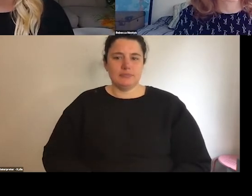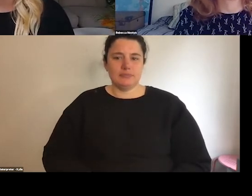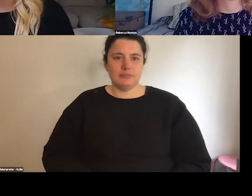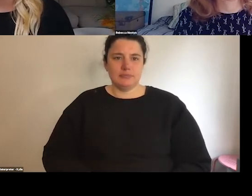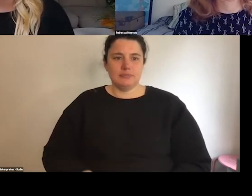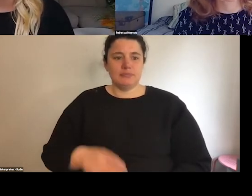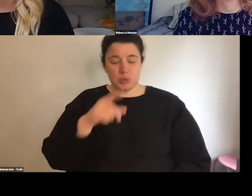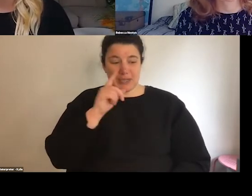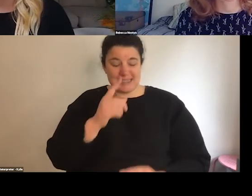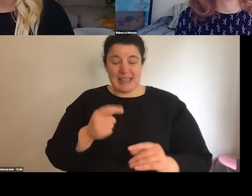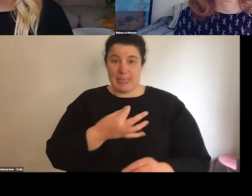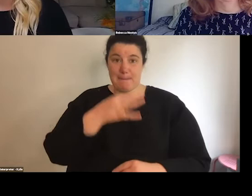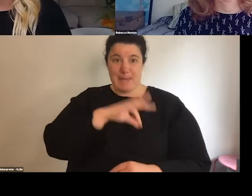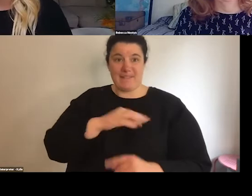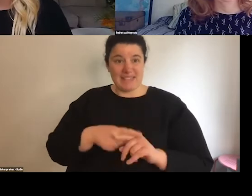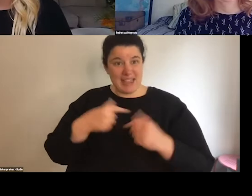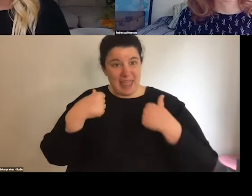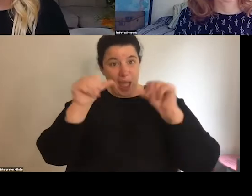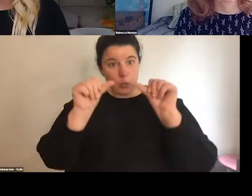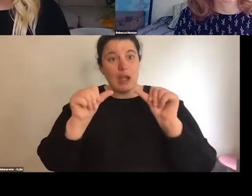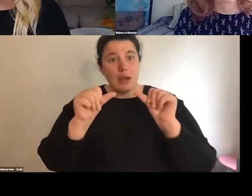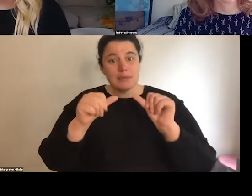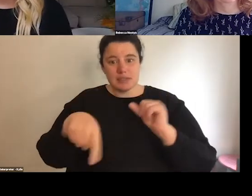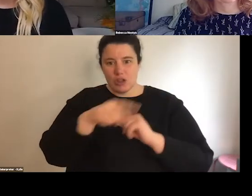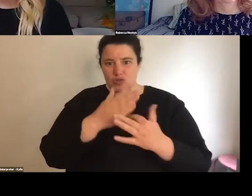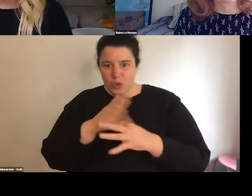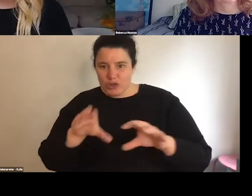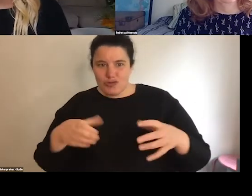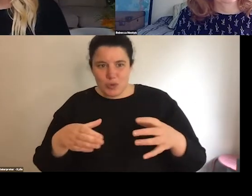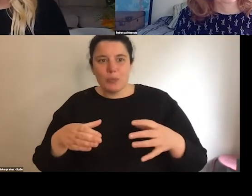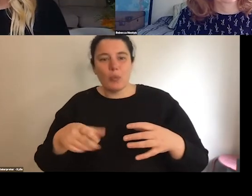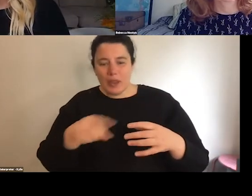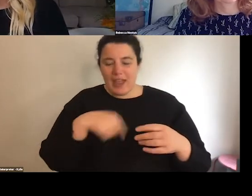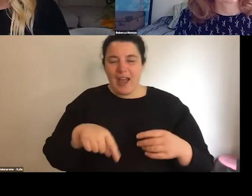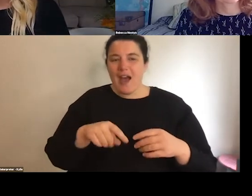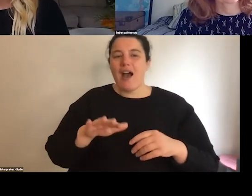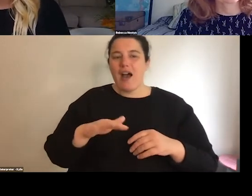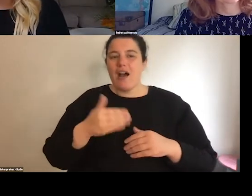of the wellbeing through the group as they slowly take the time to, you know,